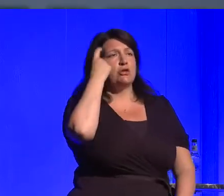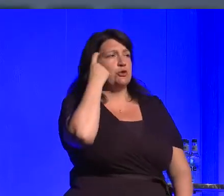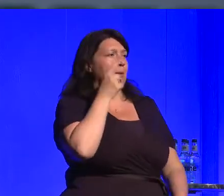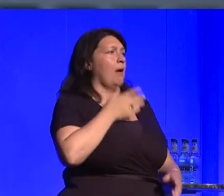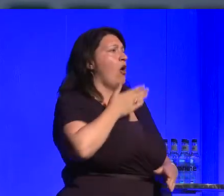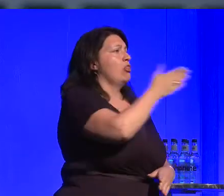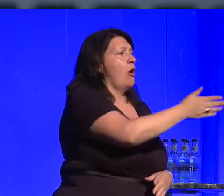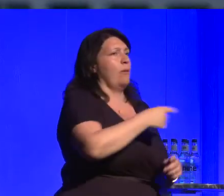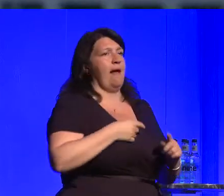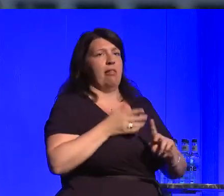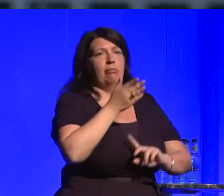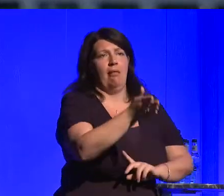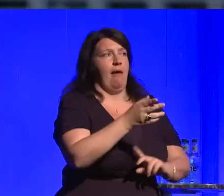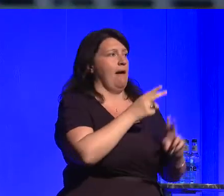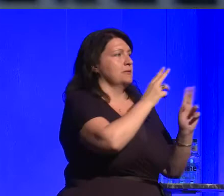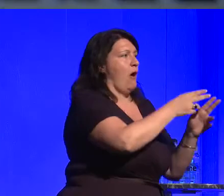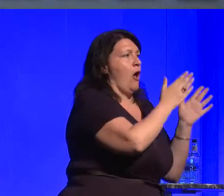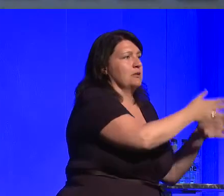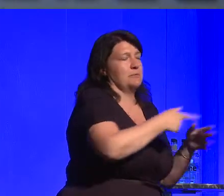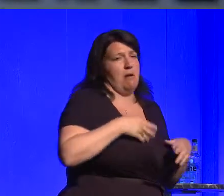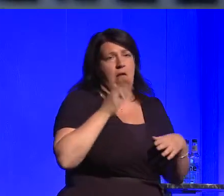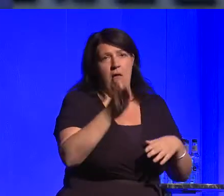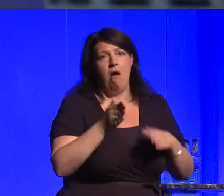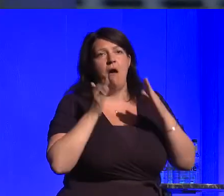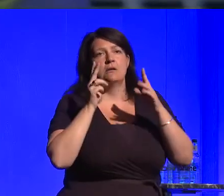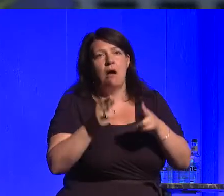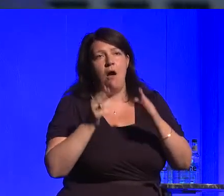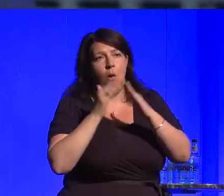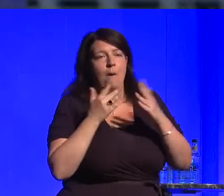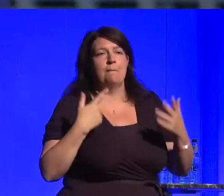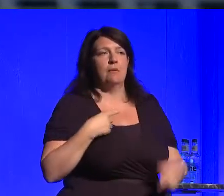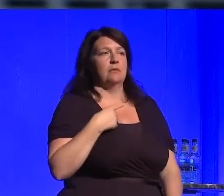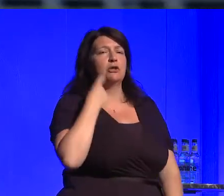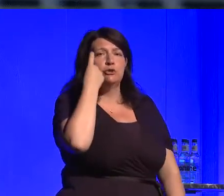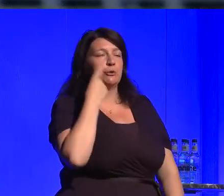Let us ask them; let us listen to what it important to them and their families.